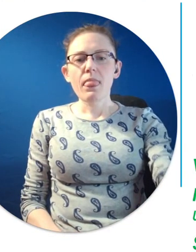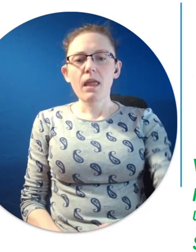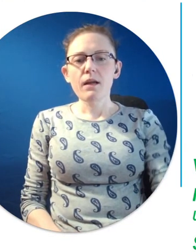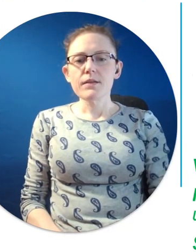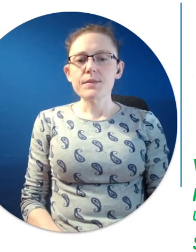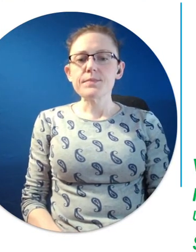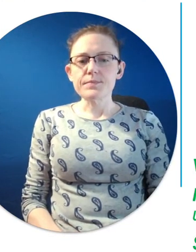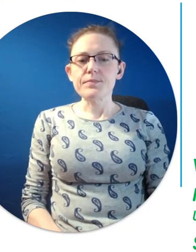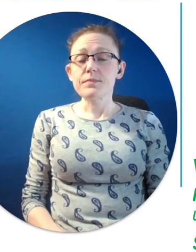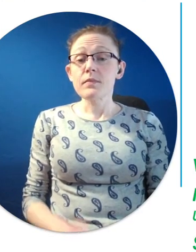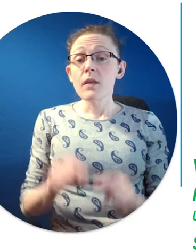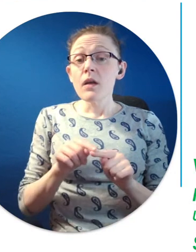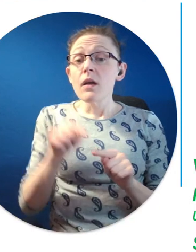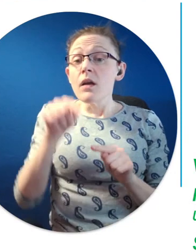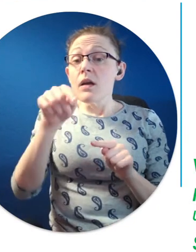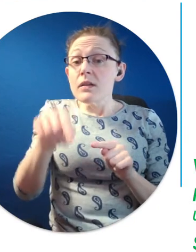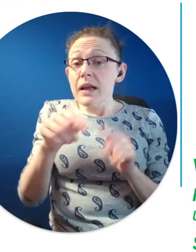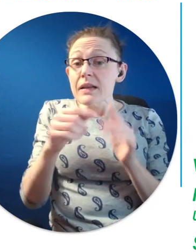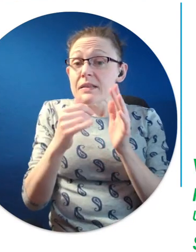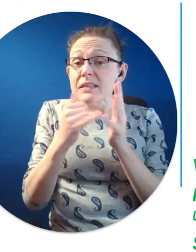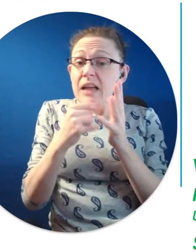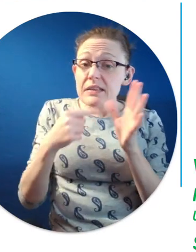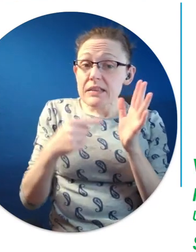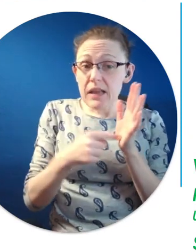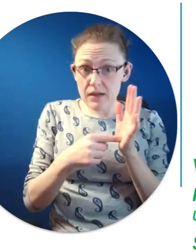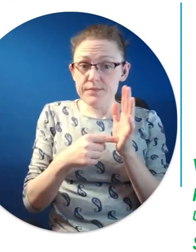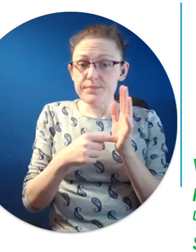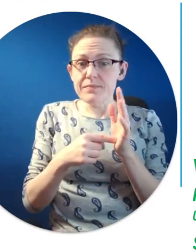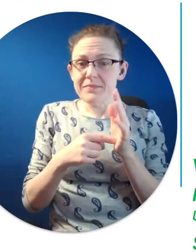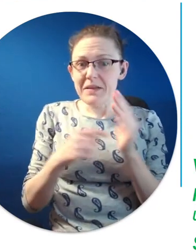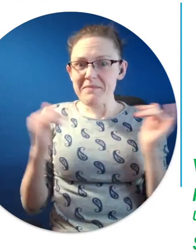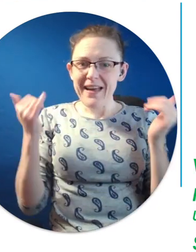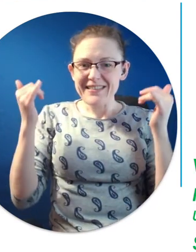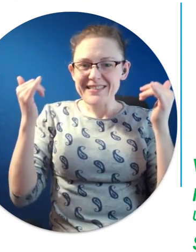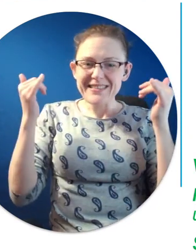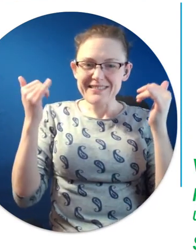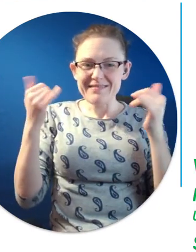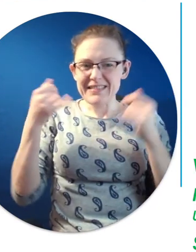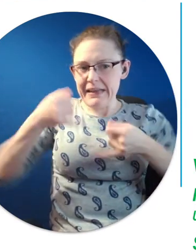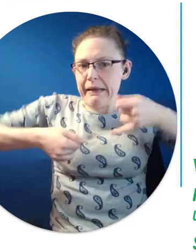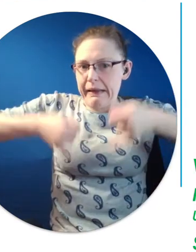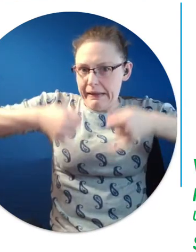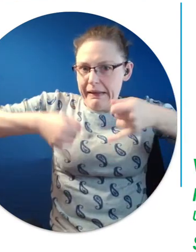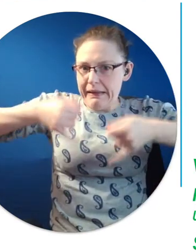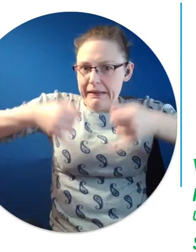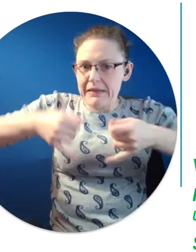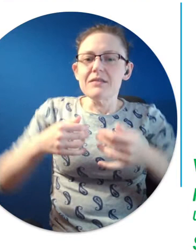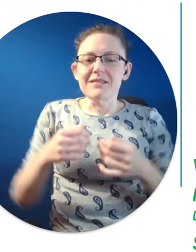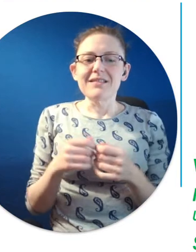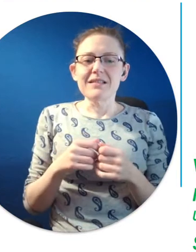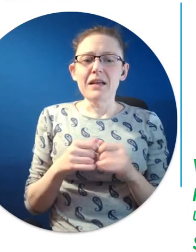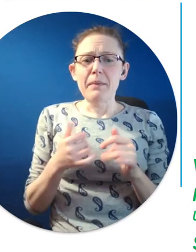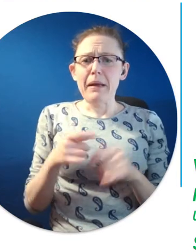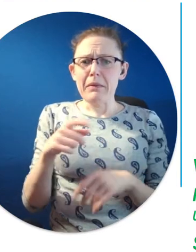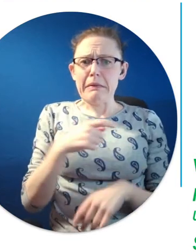maybe you have anxiety about them....